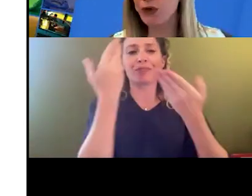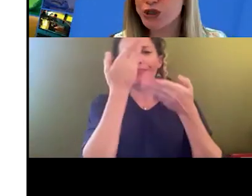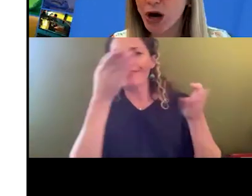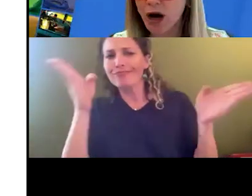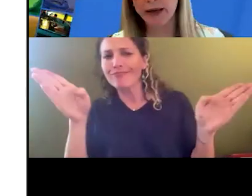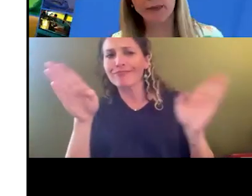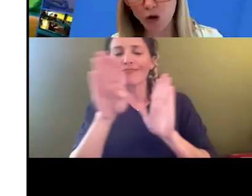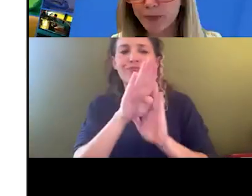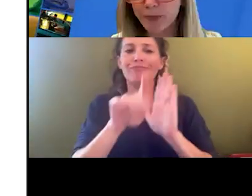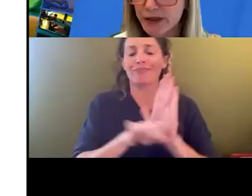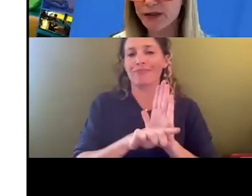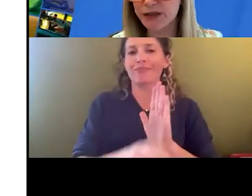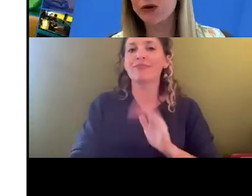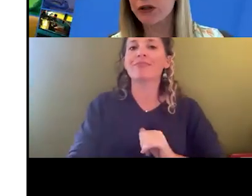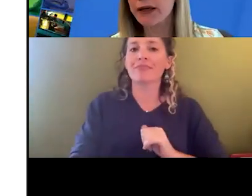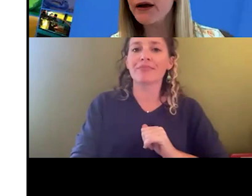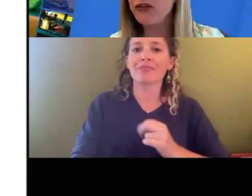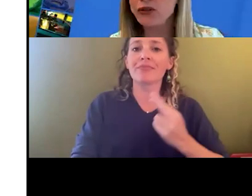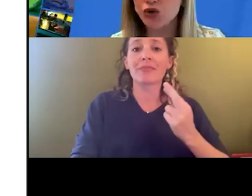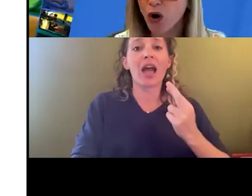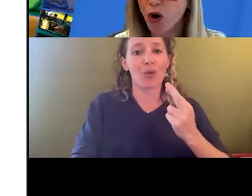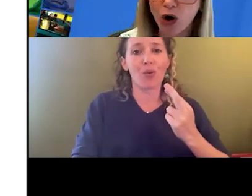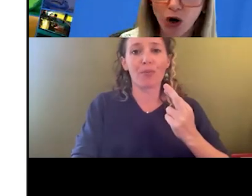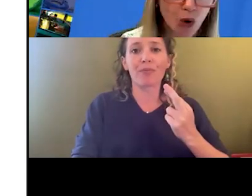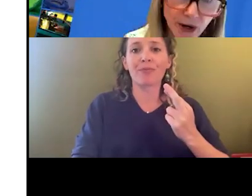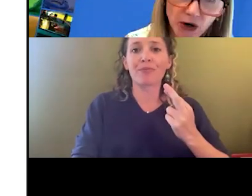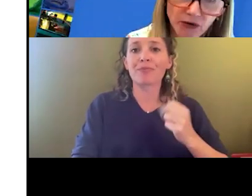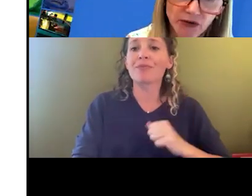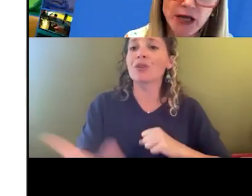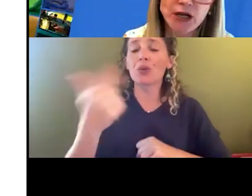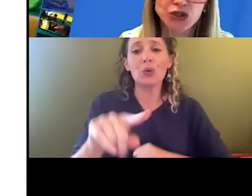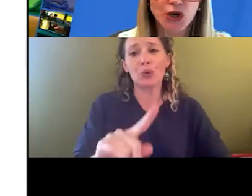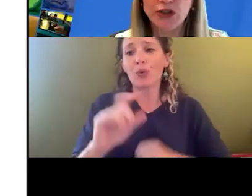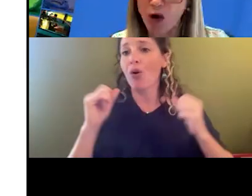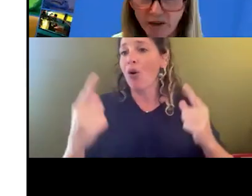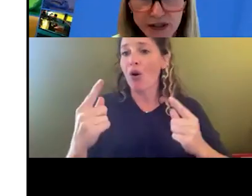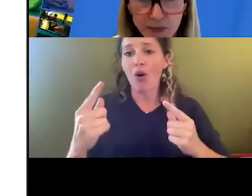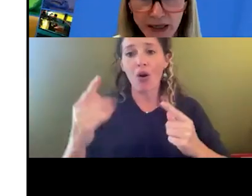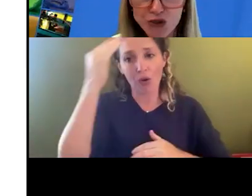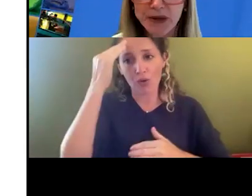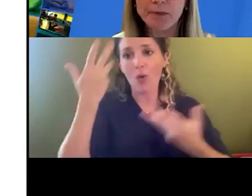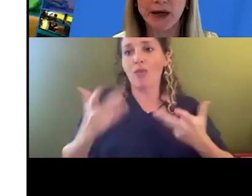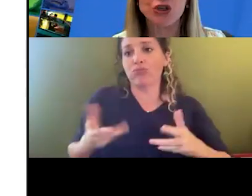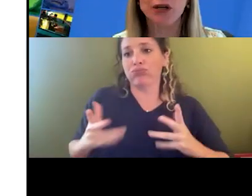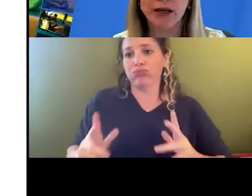which I am hoping sincerely that you all are aware of. The Office of Management and Budget in